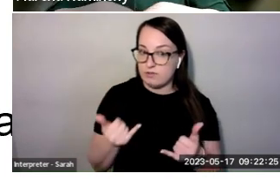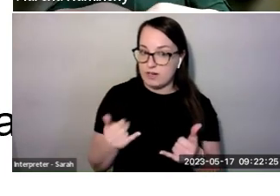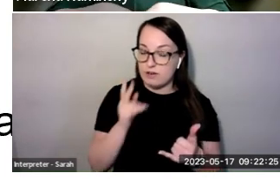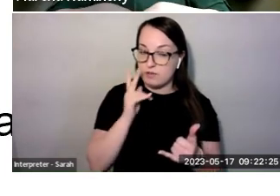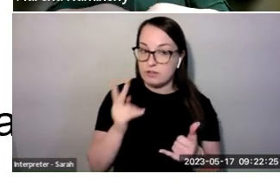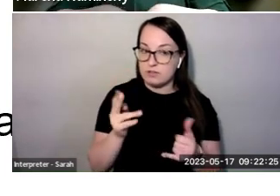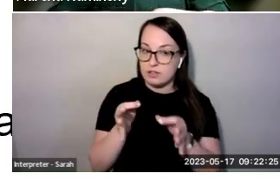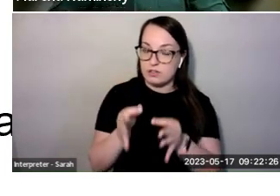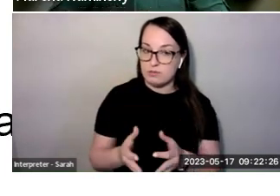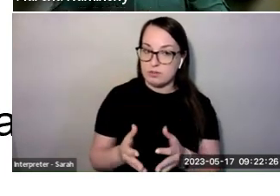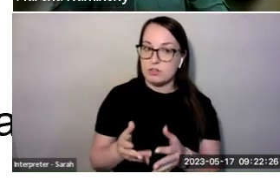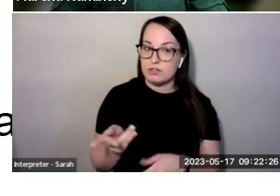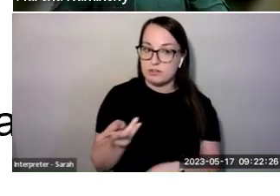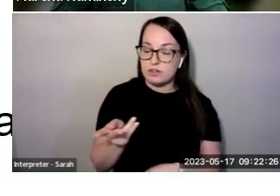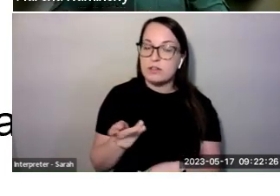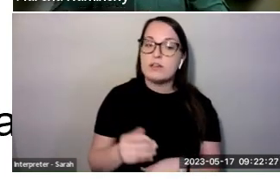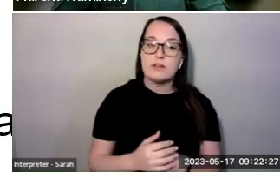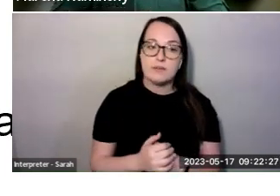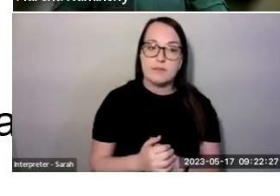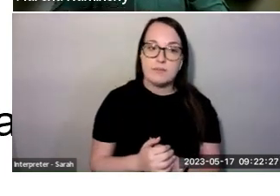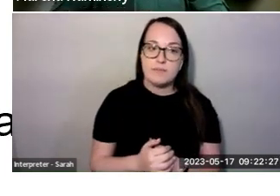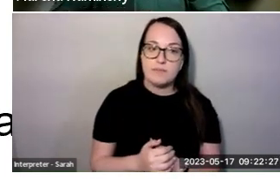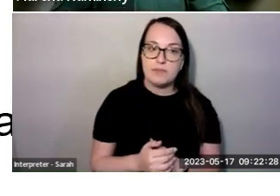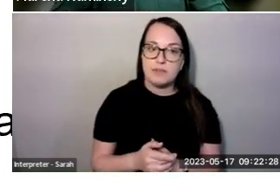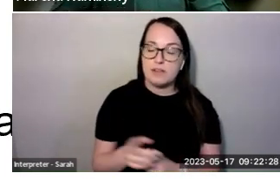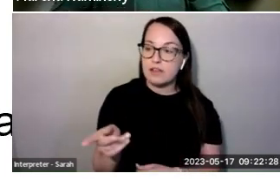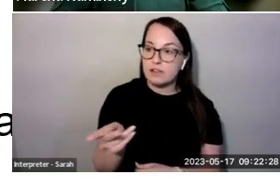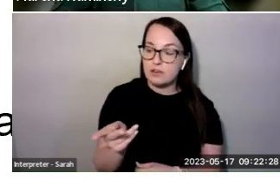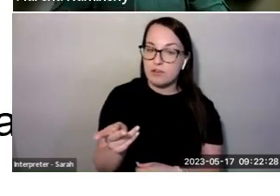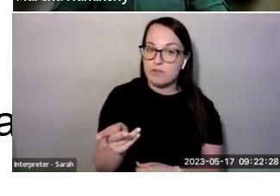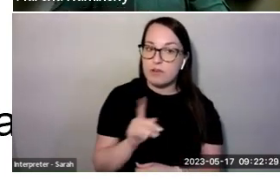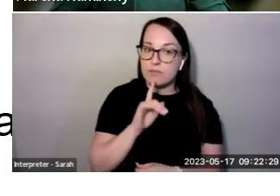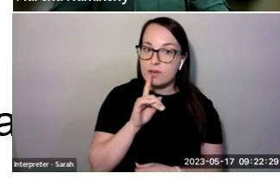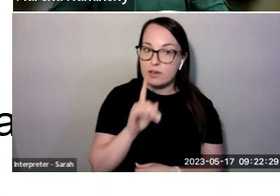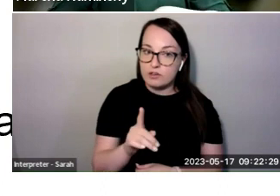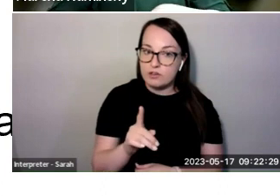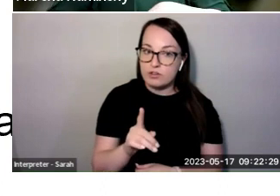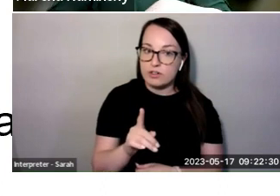interpreters such as Tyler and Sarah who are participating in this meeting,